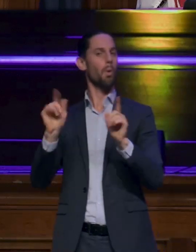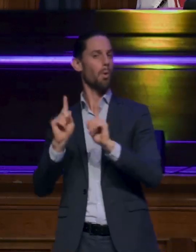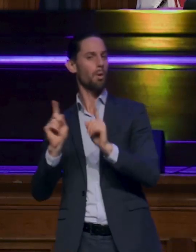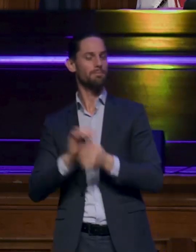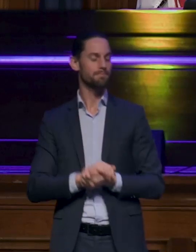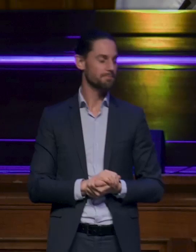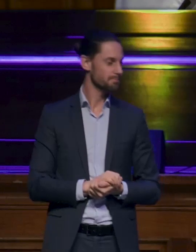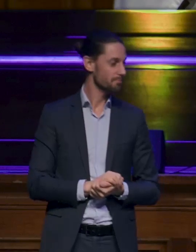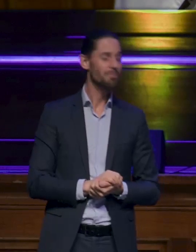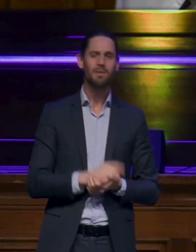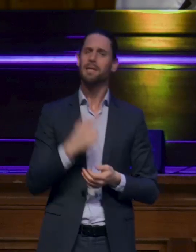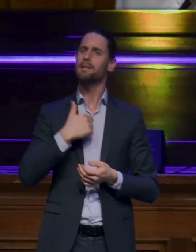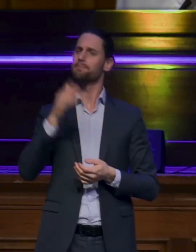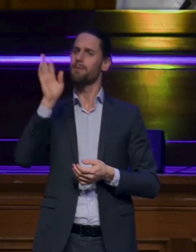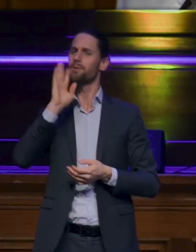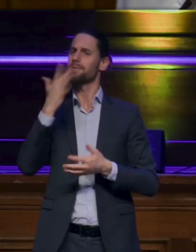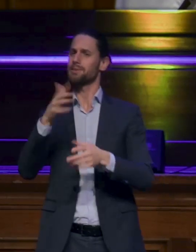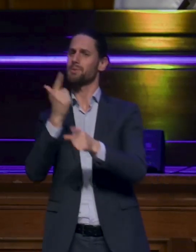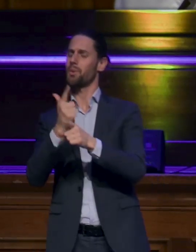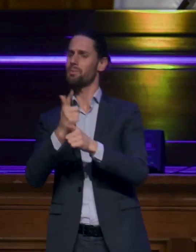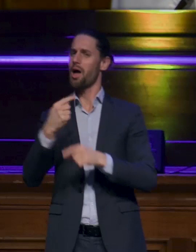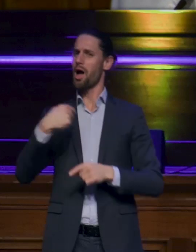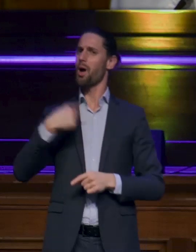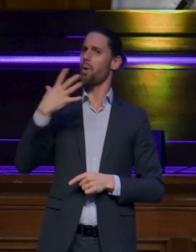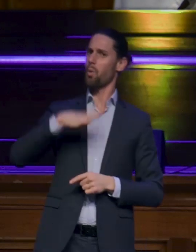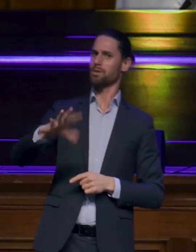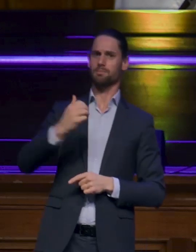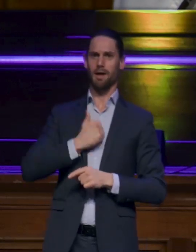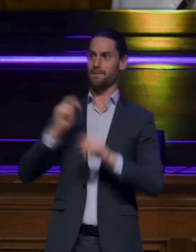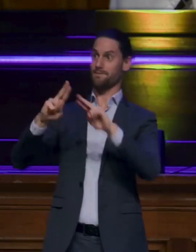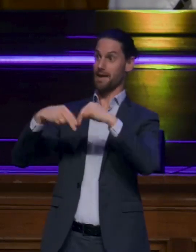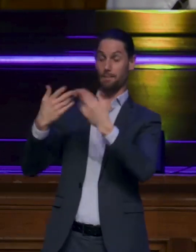but I the fact that I I want my family to tell me when actually it's time for